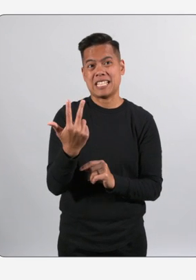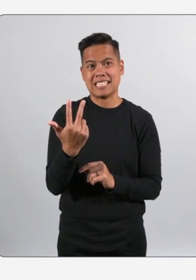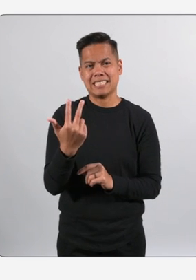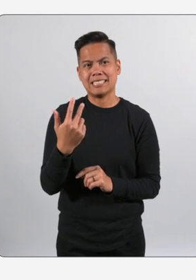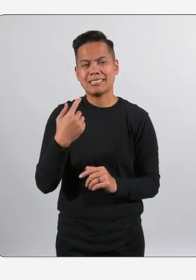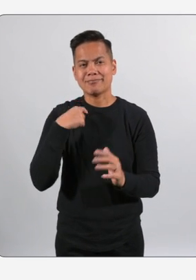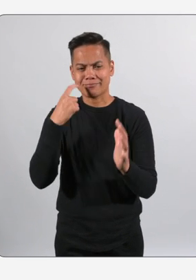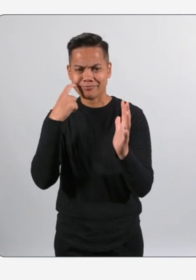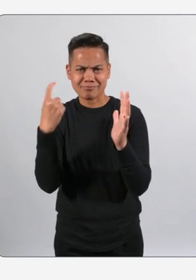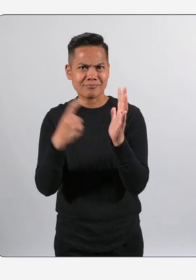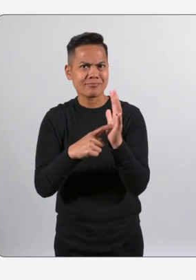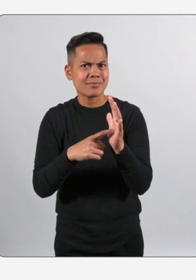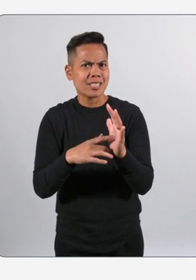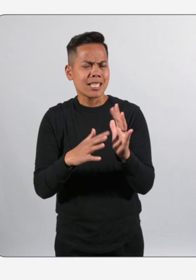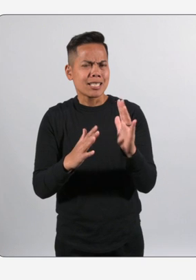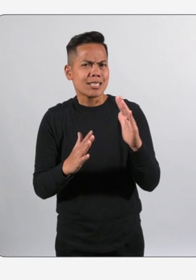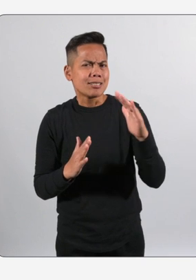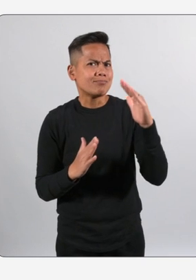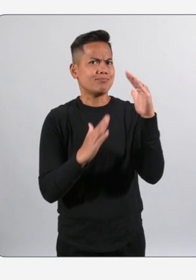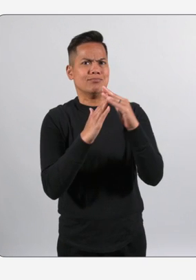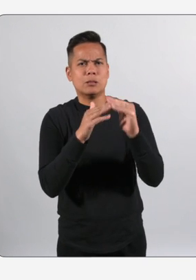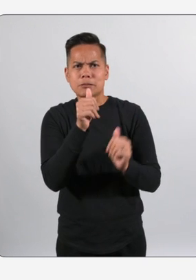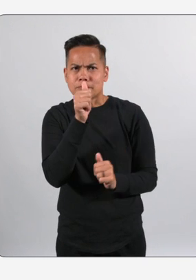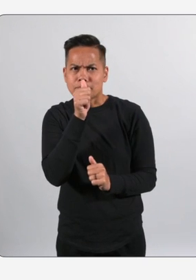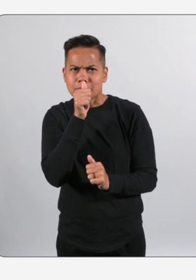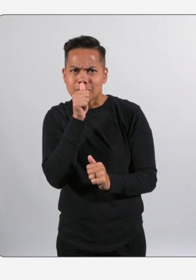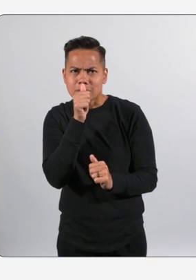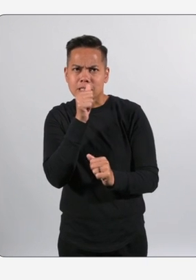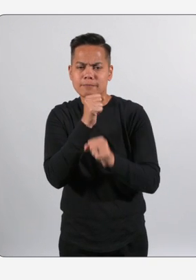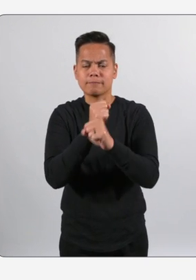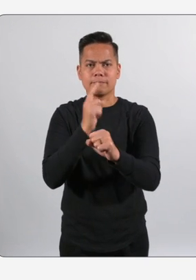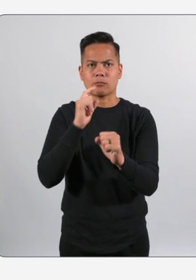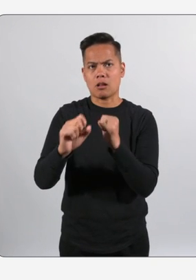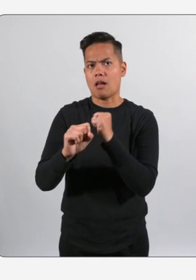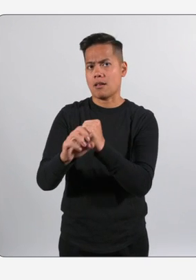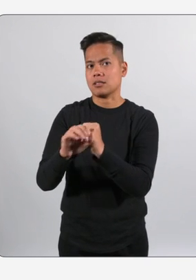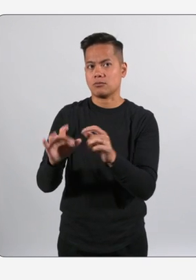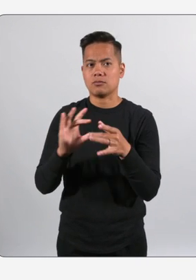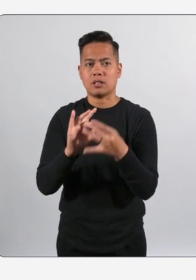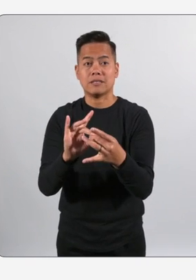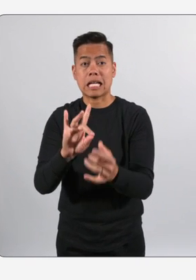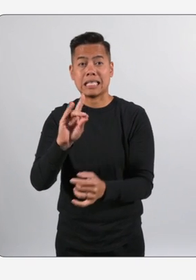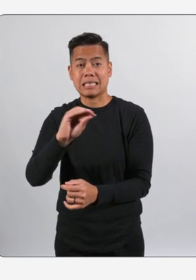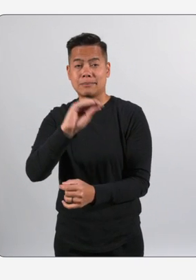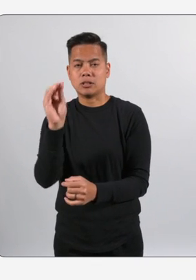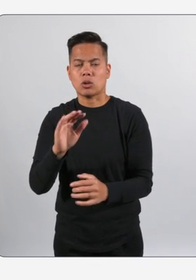the highest bar yet for privacy and for ads relevance. 80% of people are worried about their online privacy.